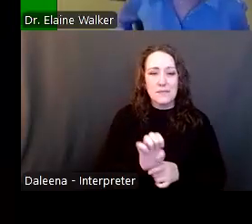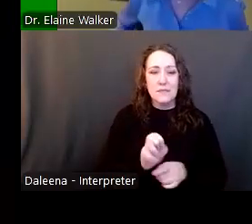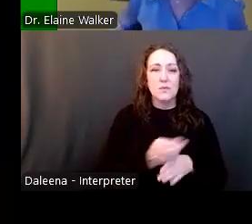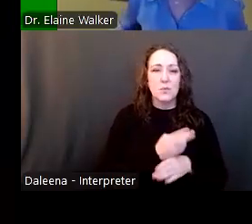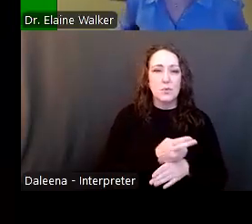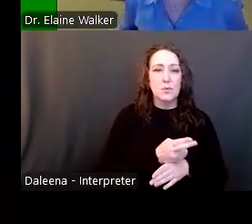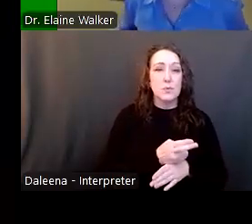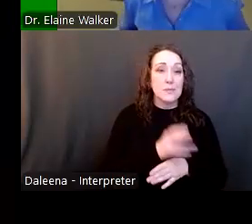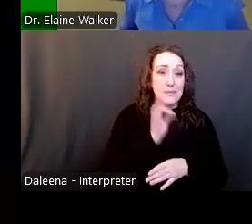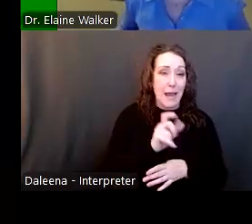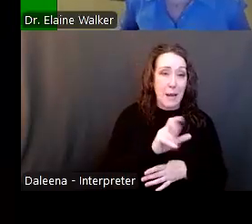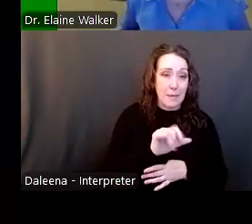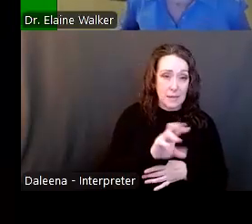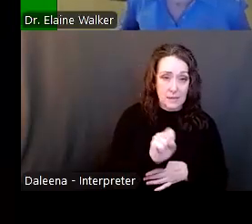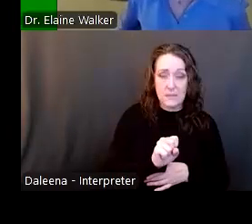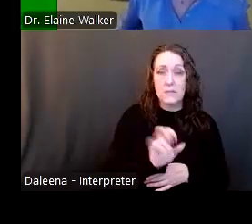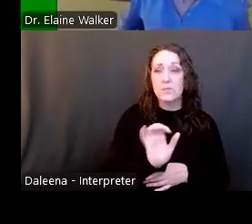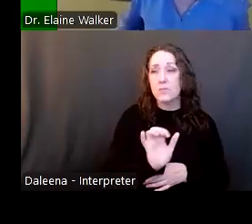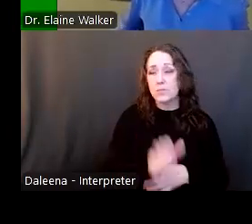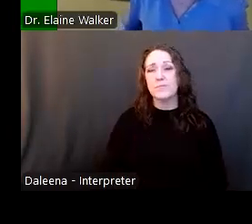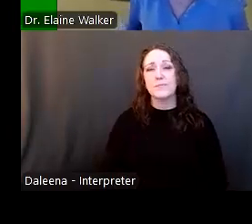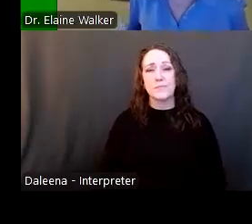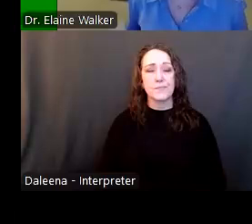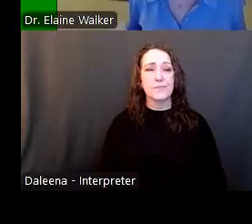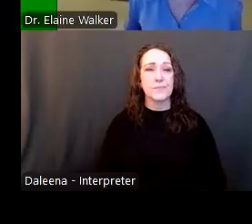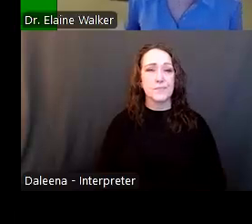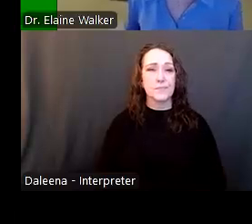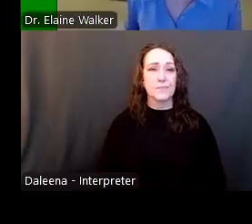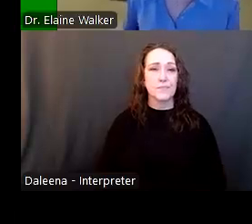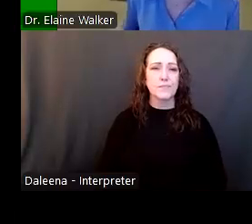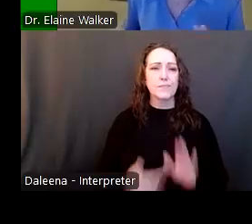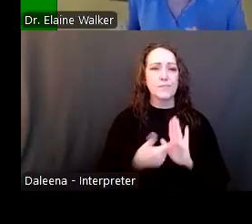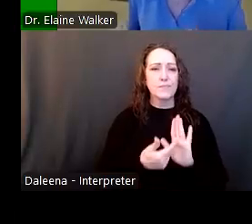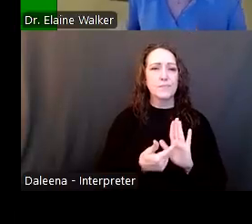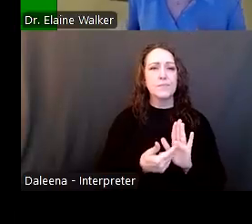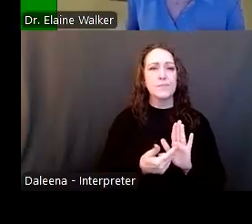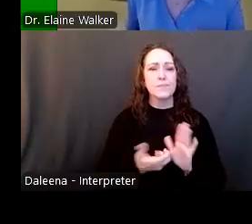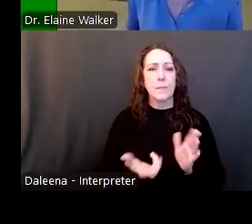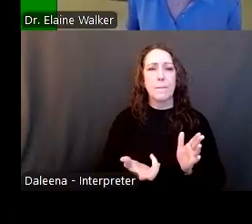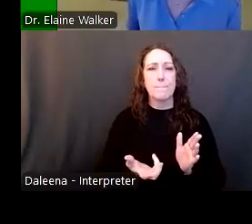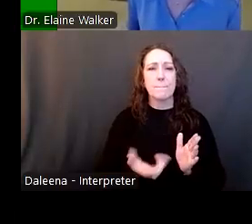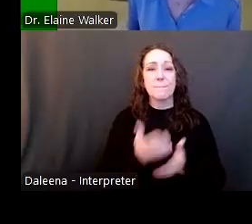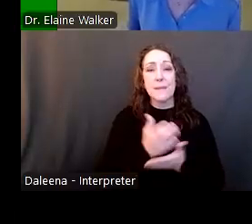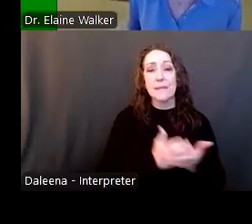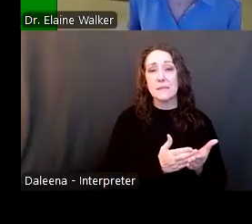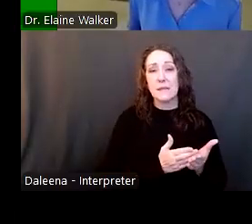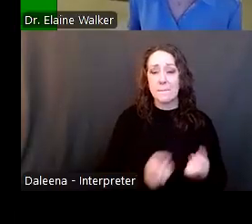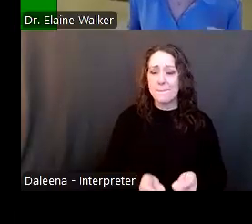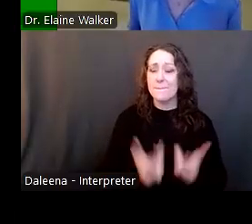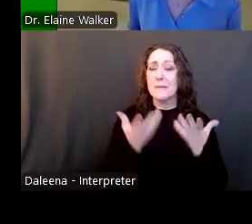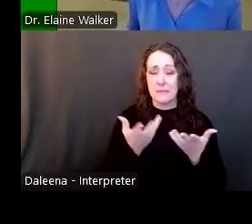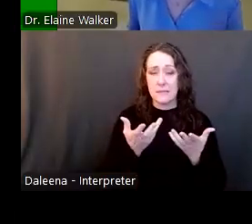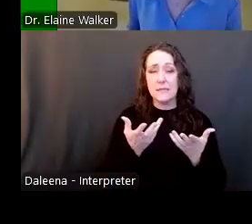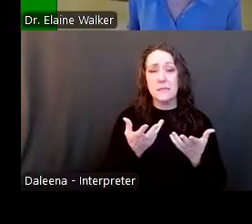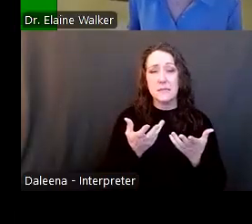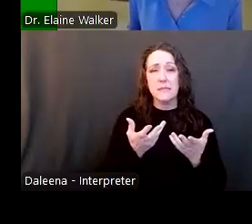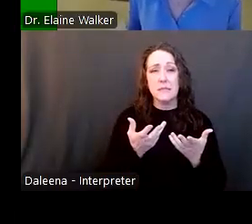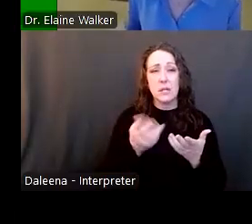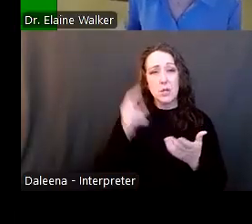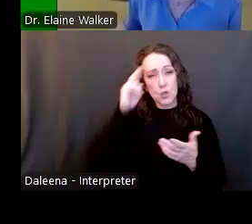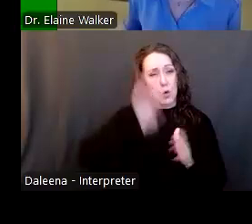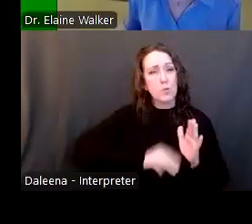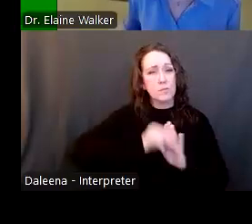example this slide illustrates some of the many uh neuromaturational events occurring during